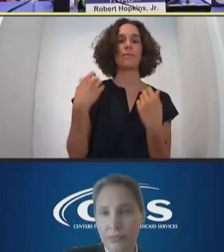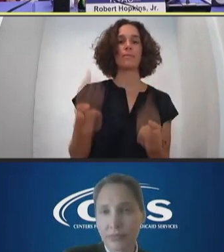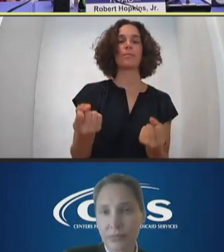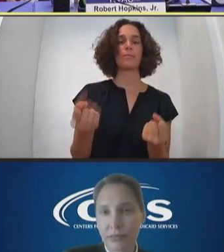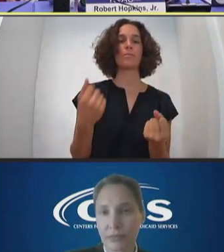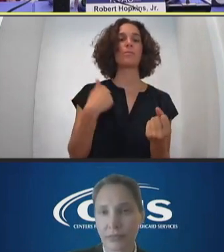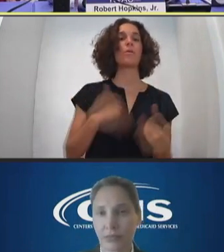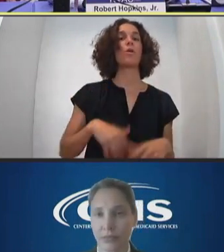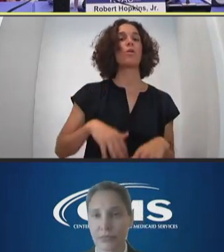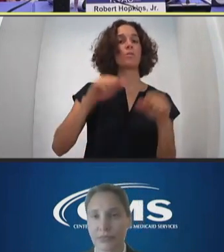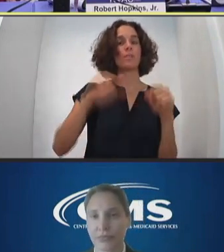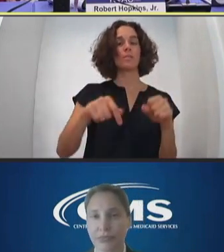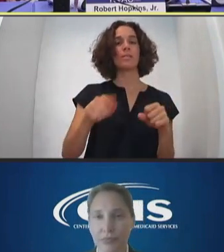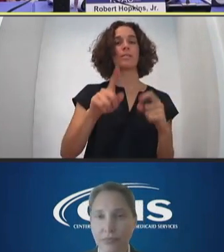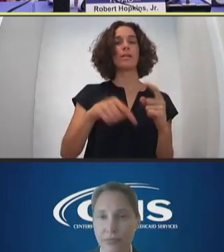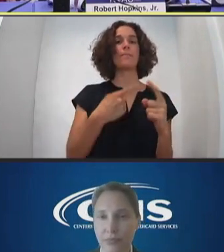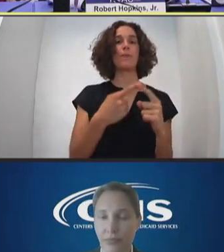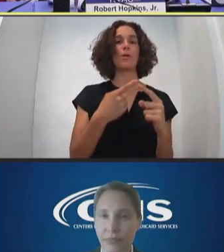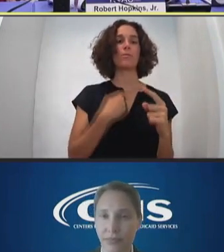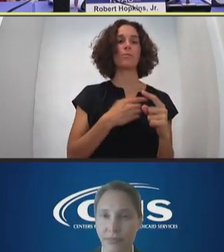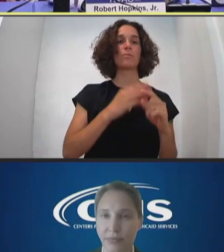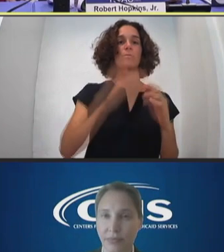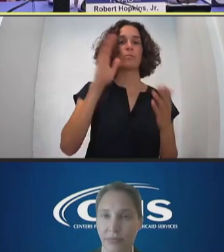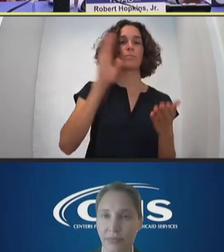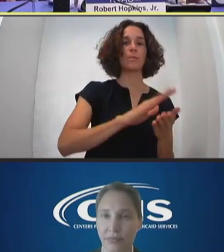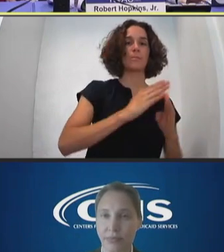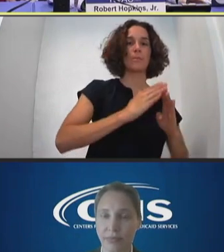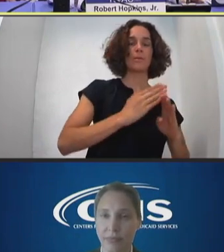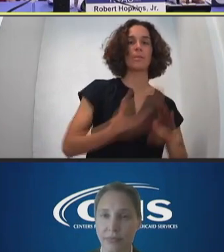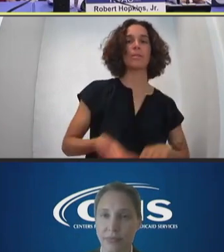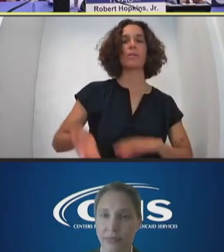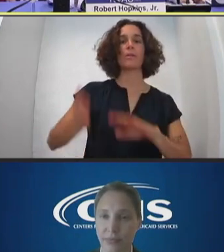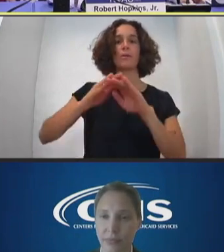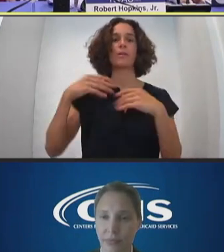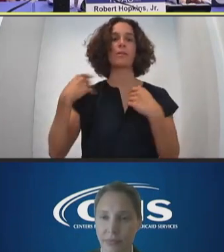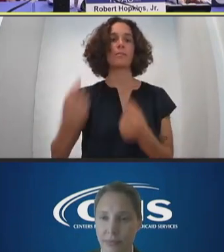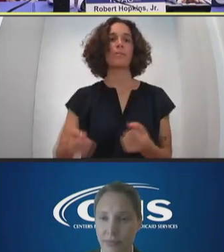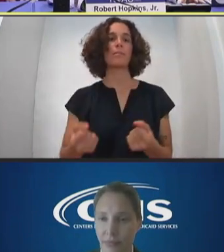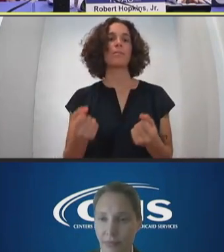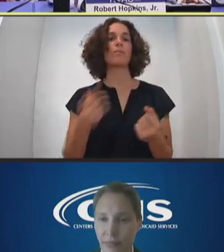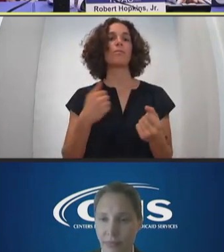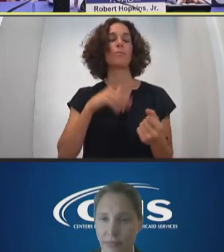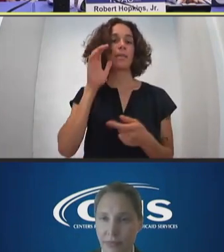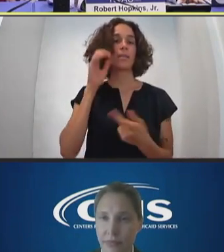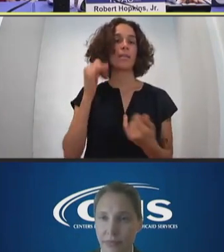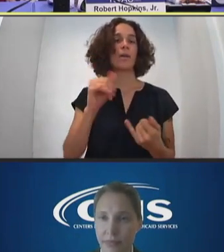and Increasing Confidence. In this session, we'll hear from Dr. Susan Janeczko from the